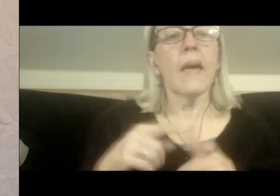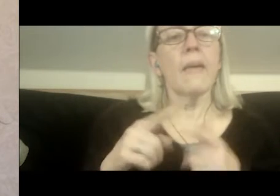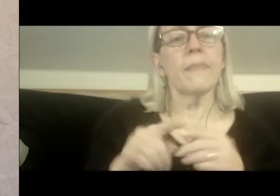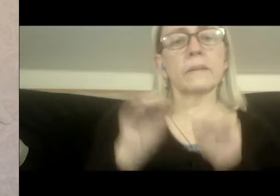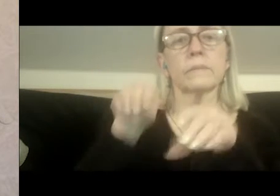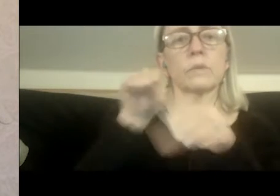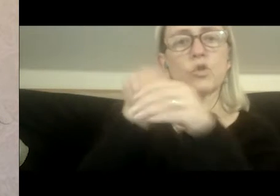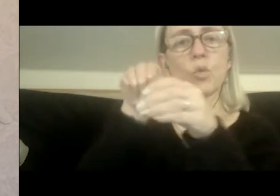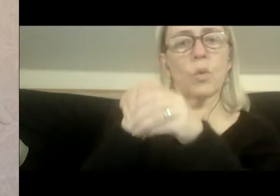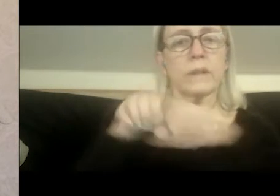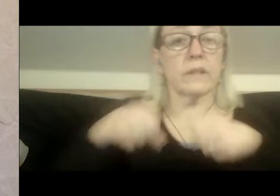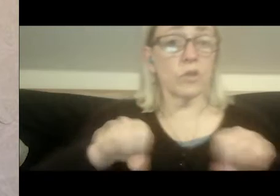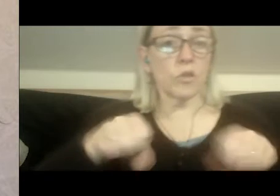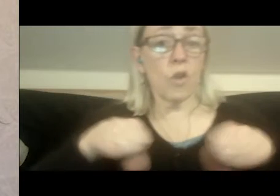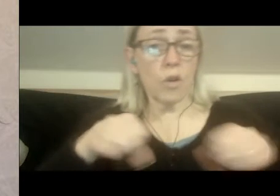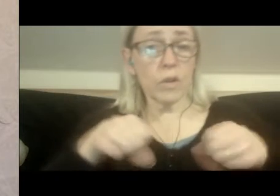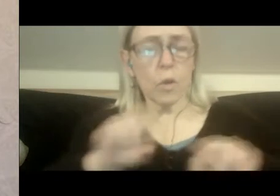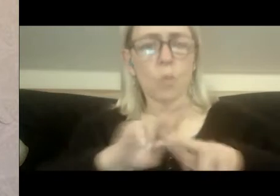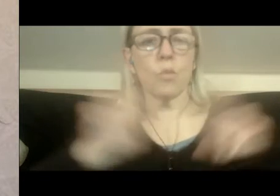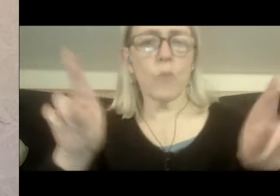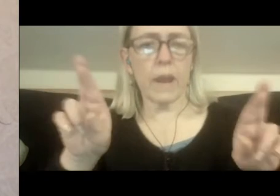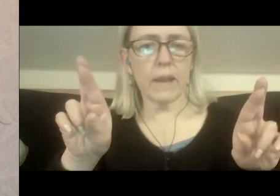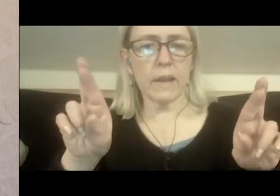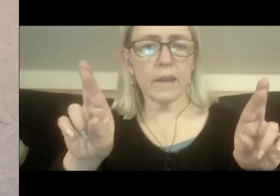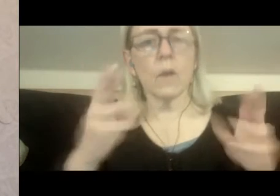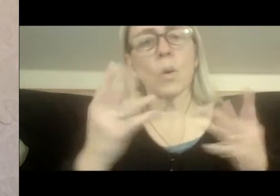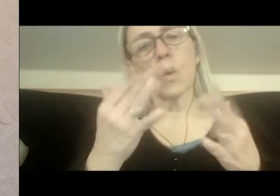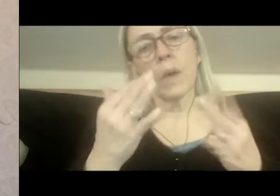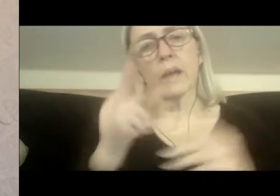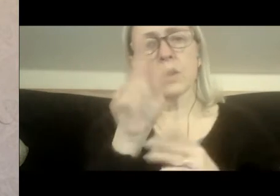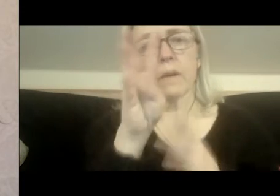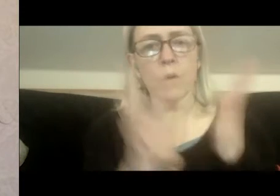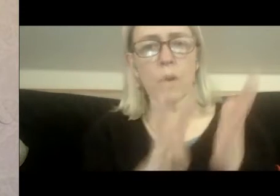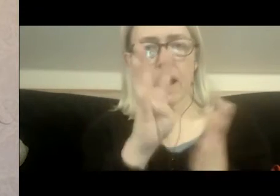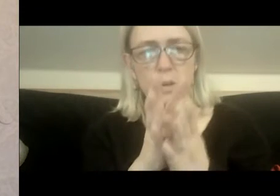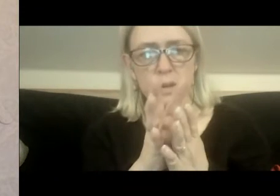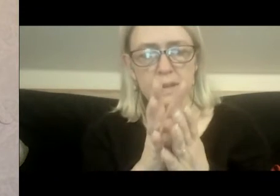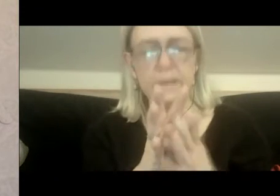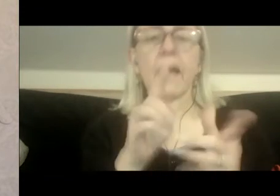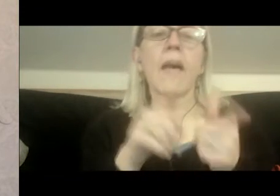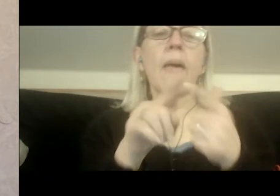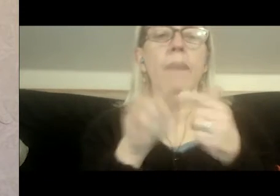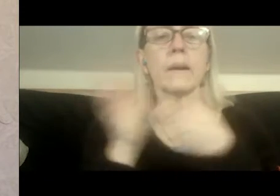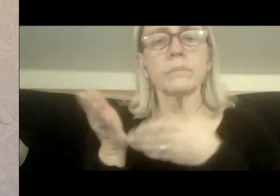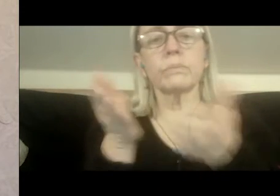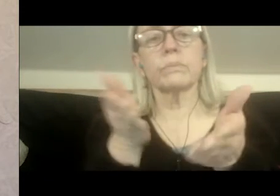From July through November, the team safely circulated 17,000 books.